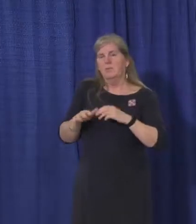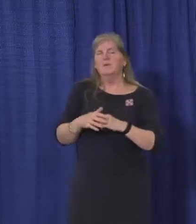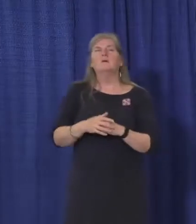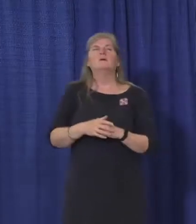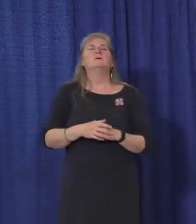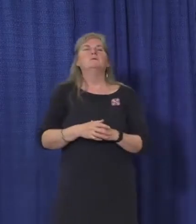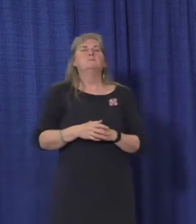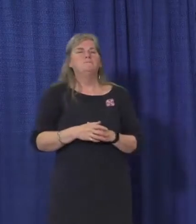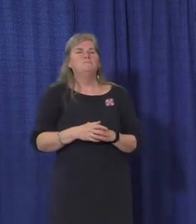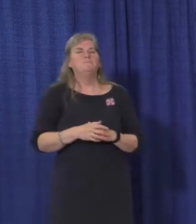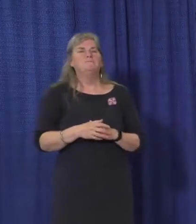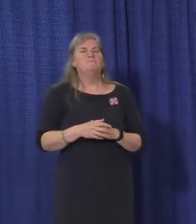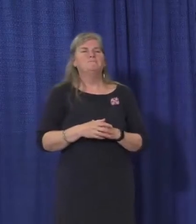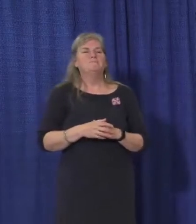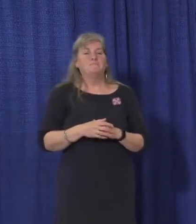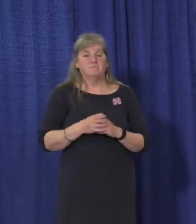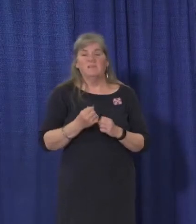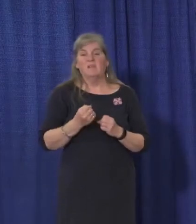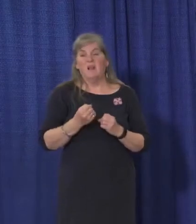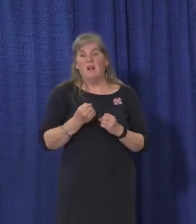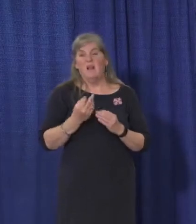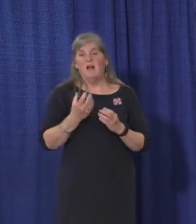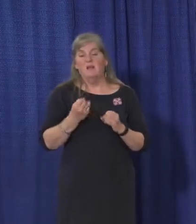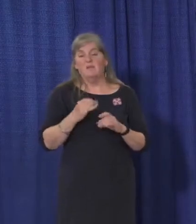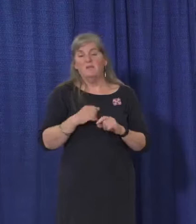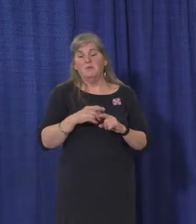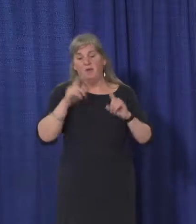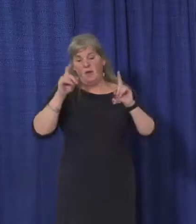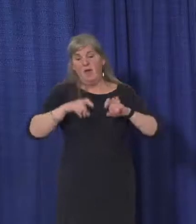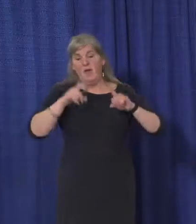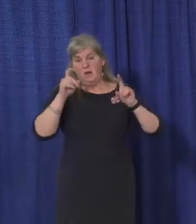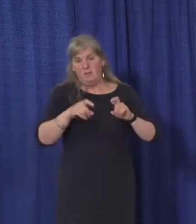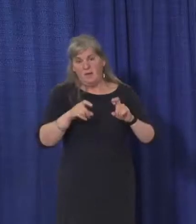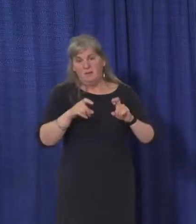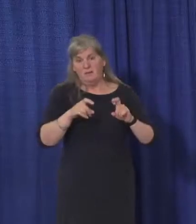That means a lot of people have been tested and a lot of people